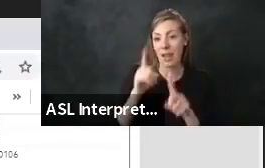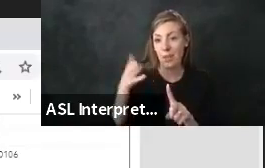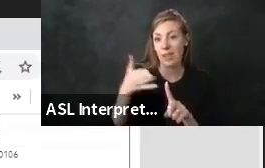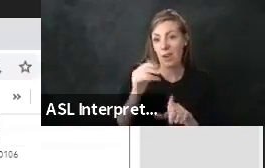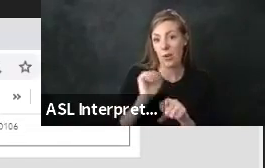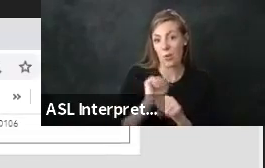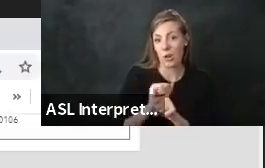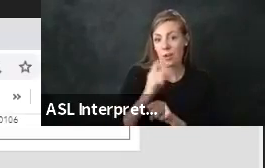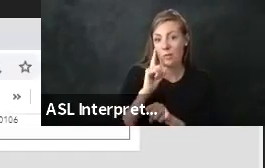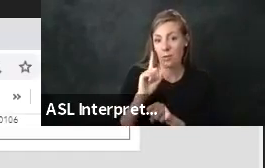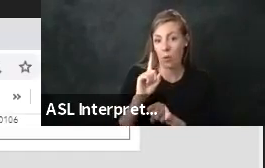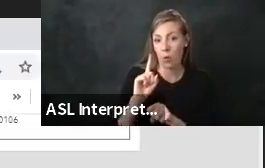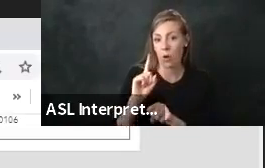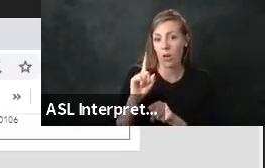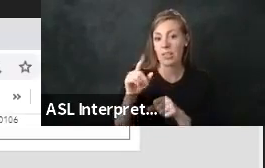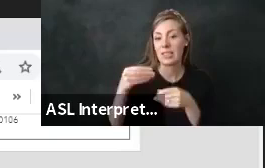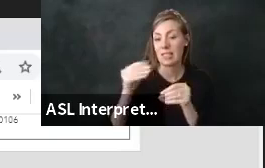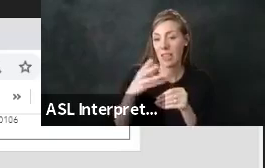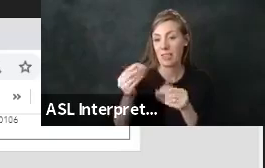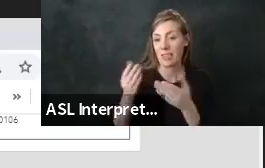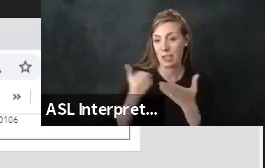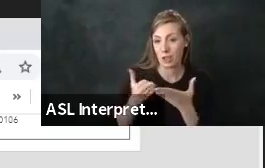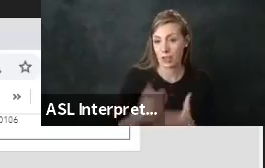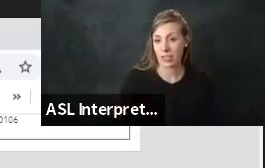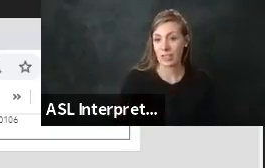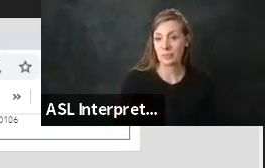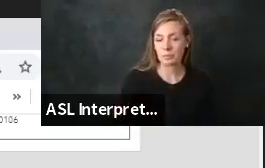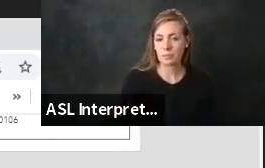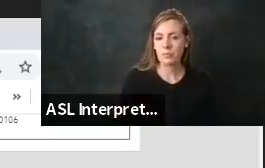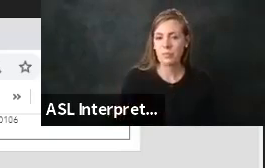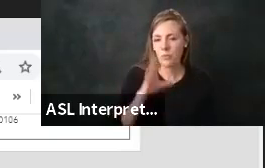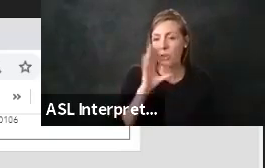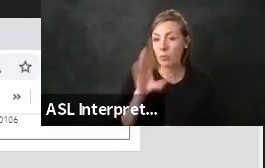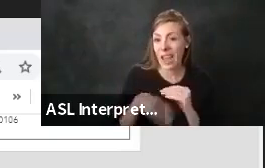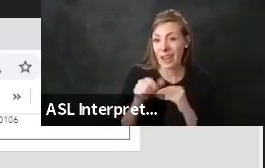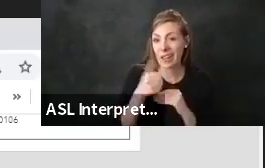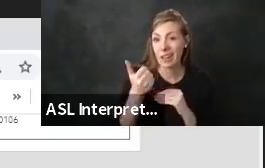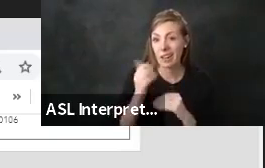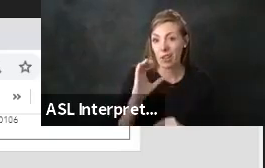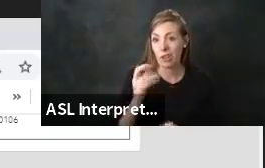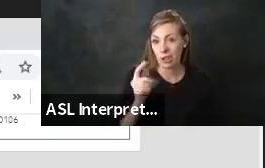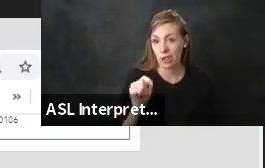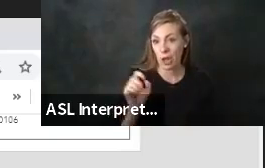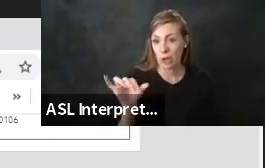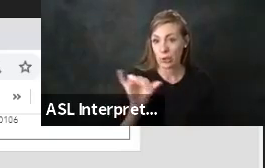We also will be adding another chart here shortly. It's going to show kind of a timeline